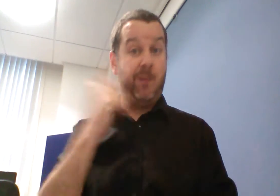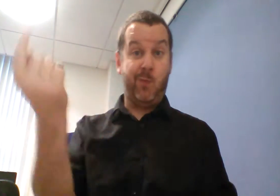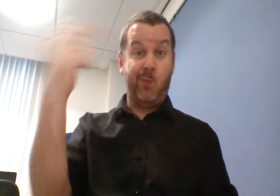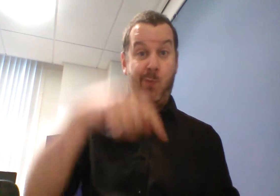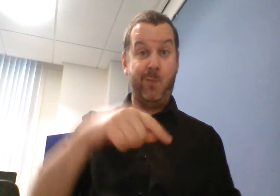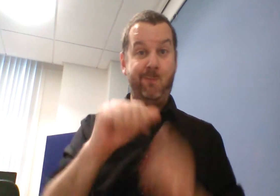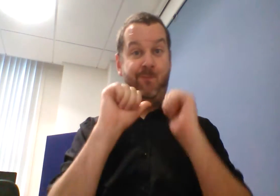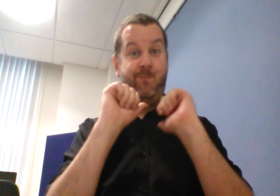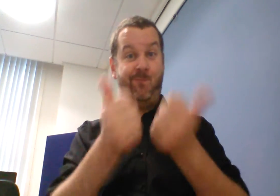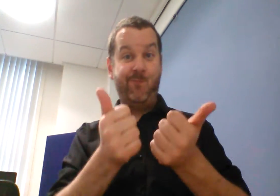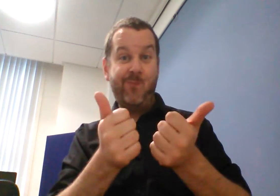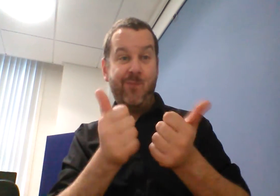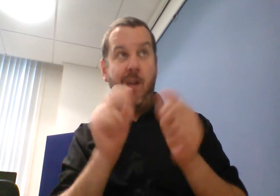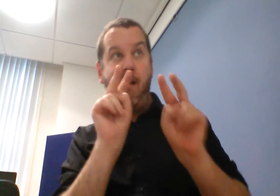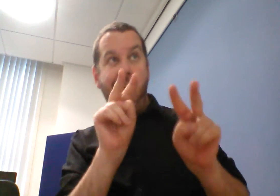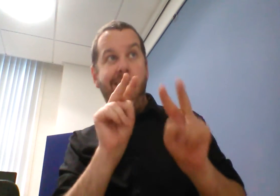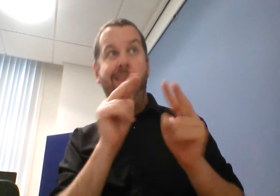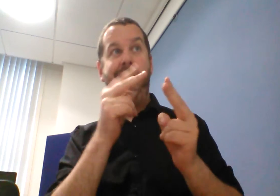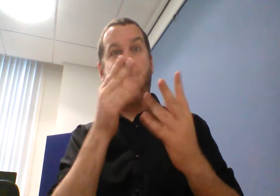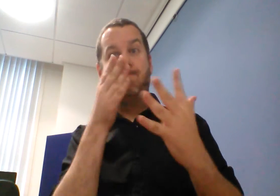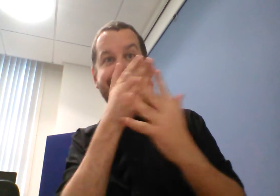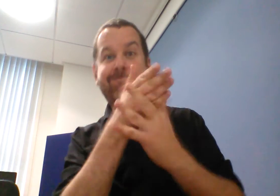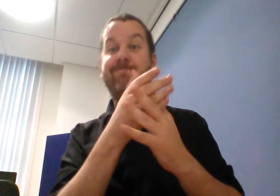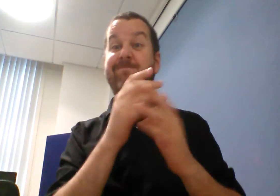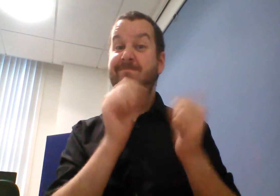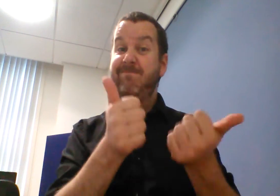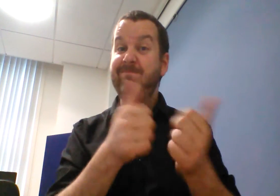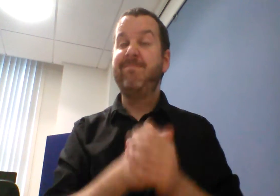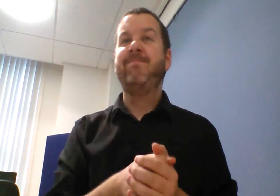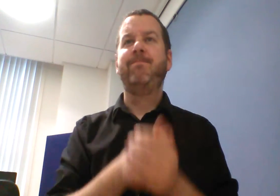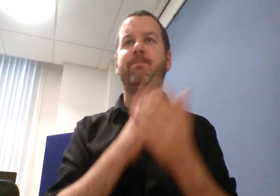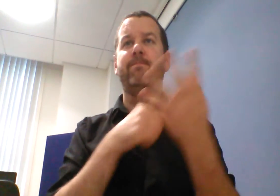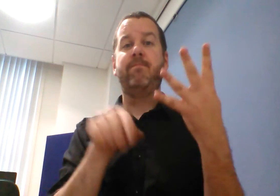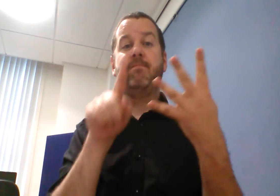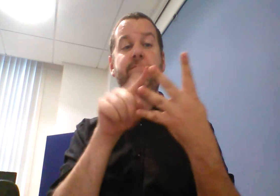would have full access to what I was presenting on.